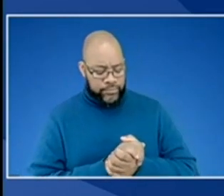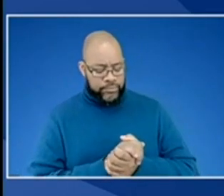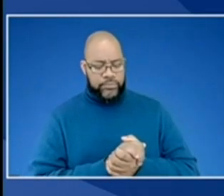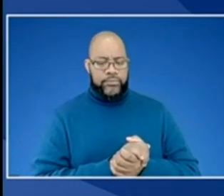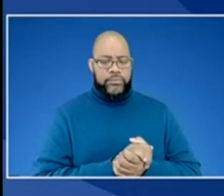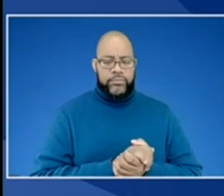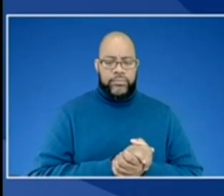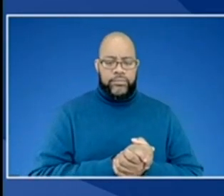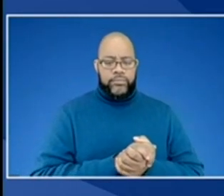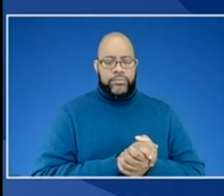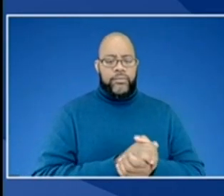Thank you, Christina.